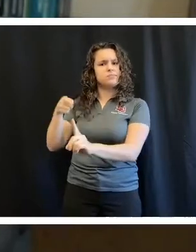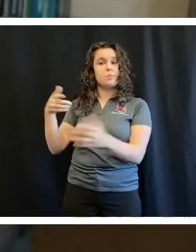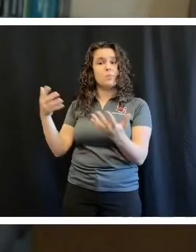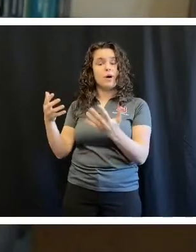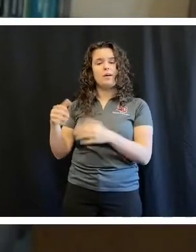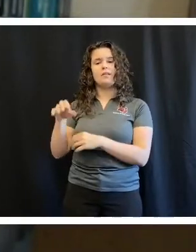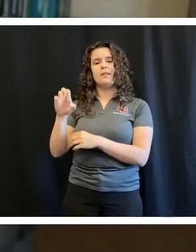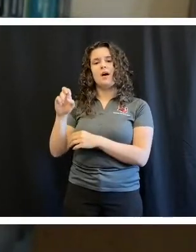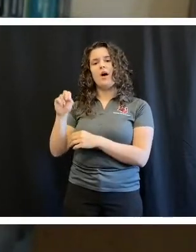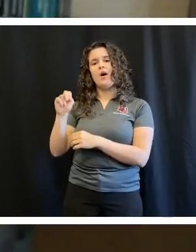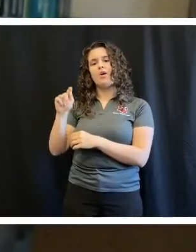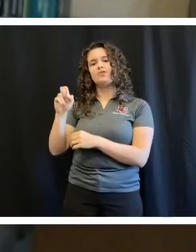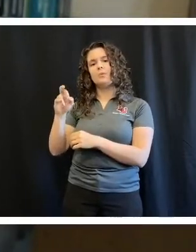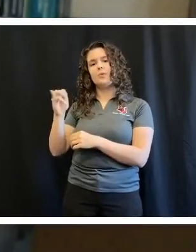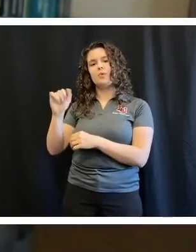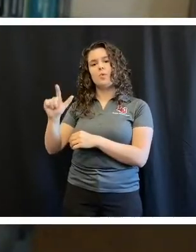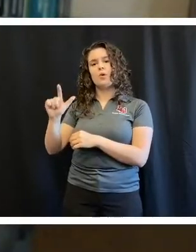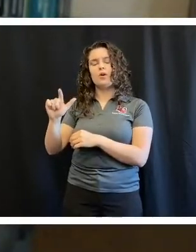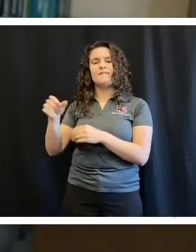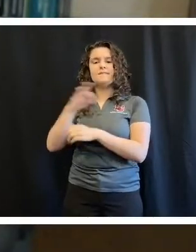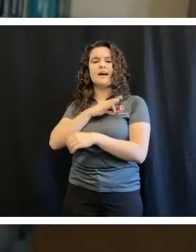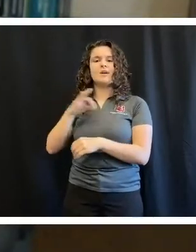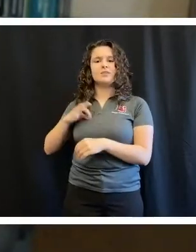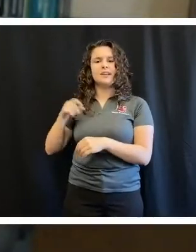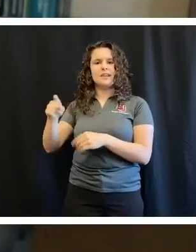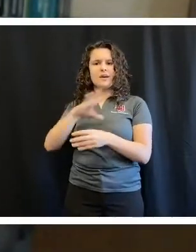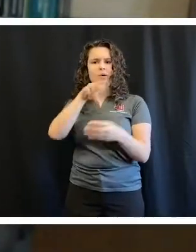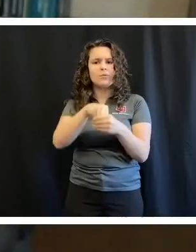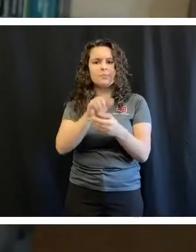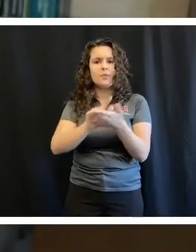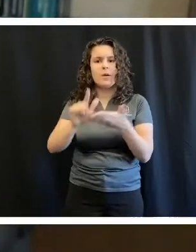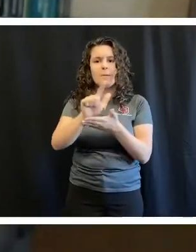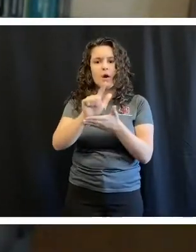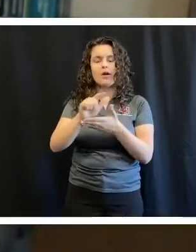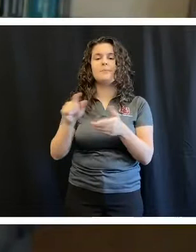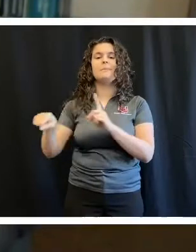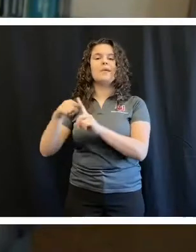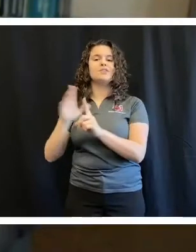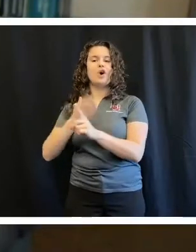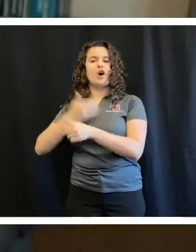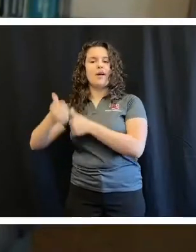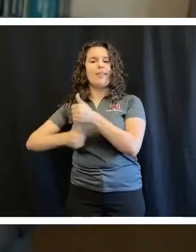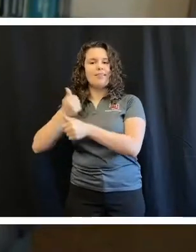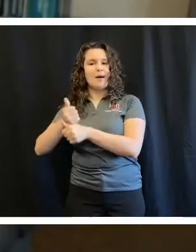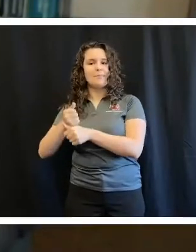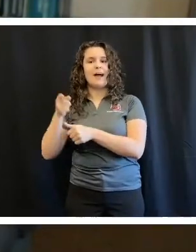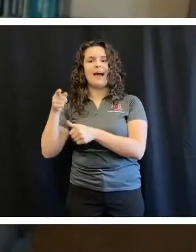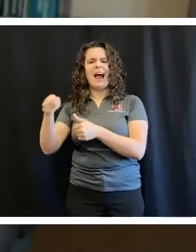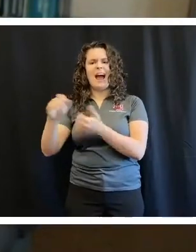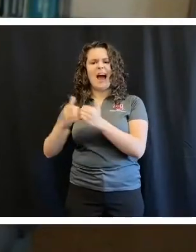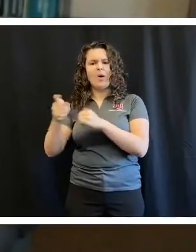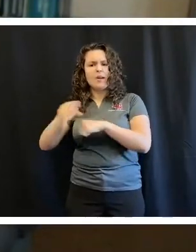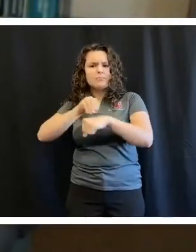of Lamar University, along with our impressive alumni, are assisting to K through 12 enterprises during this pandemic.